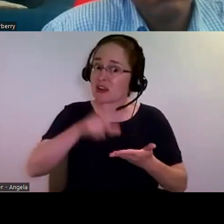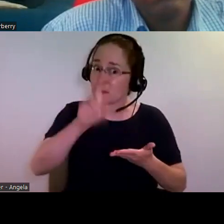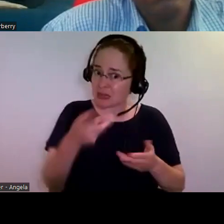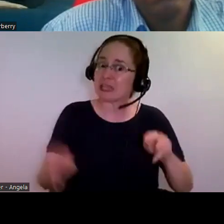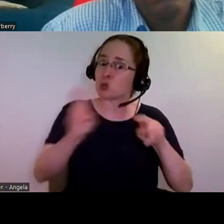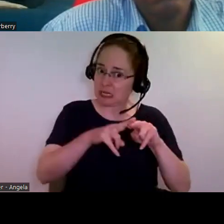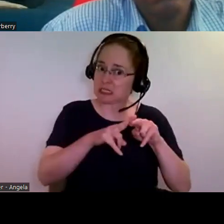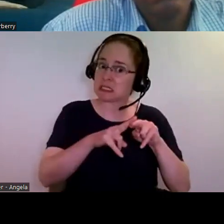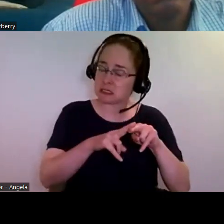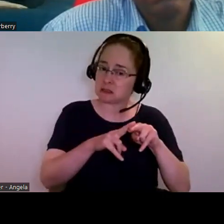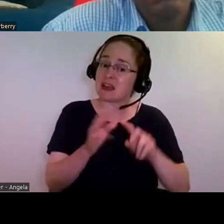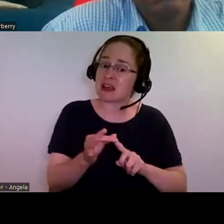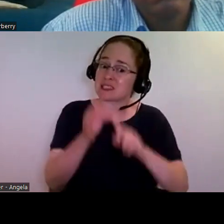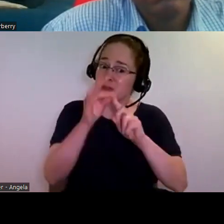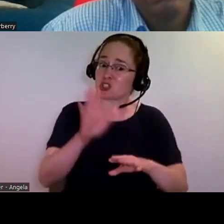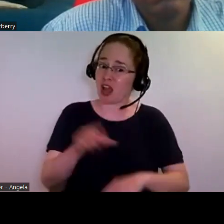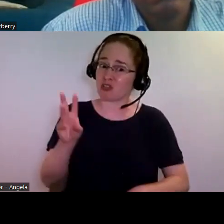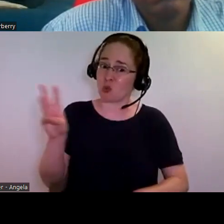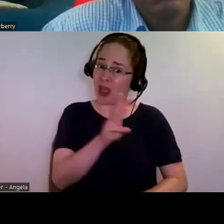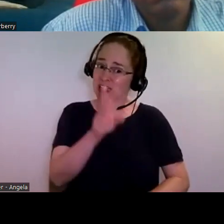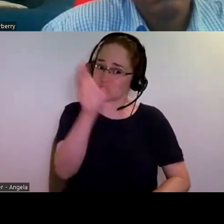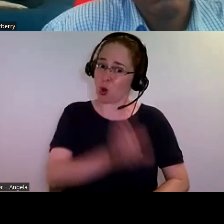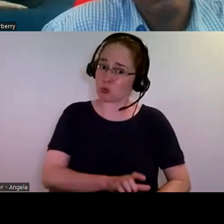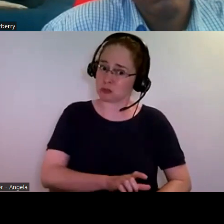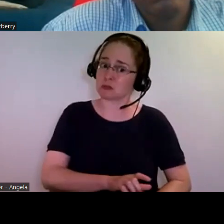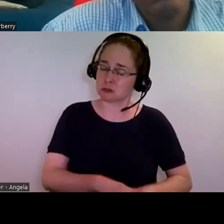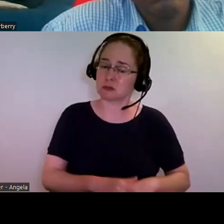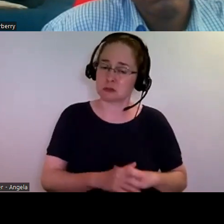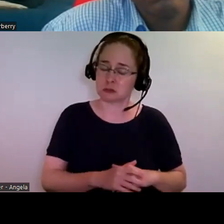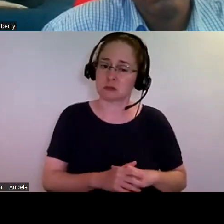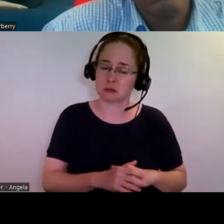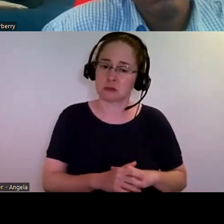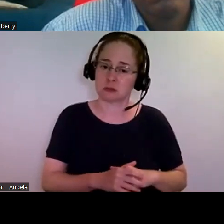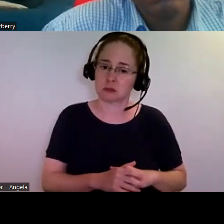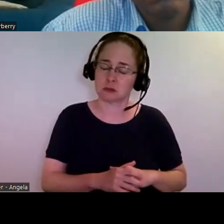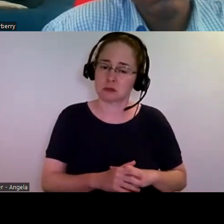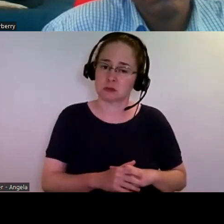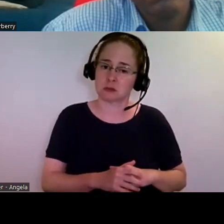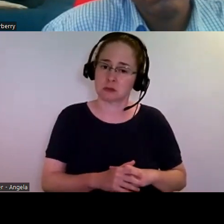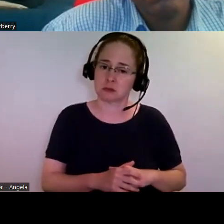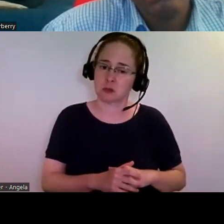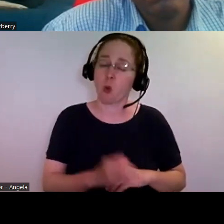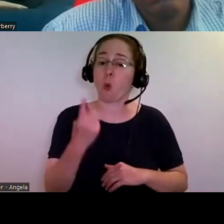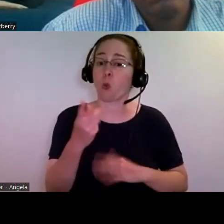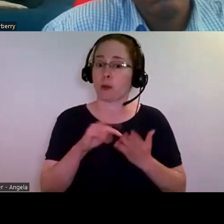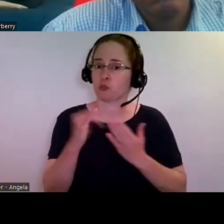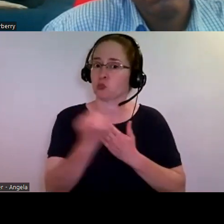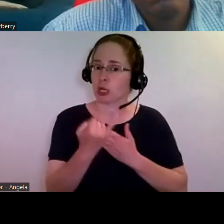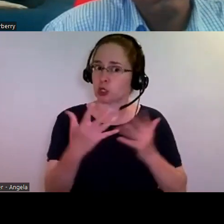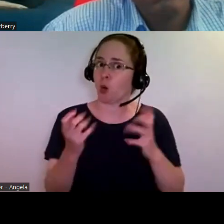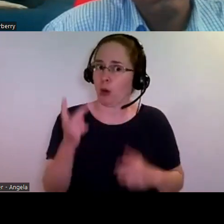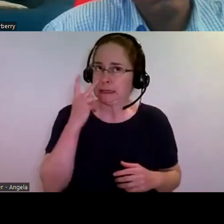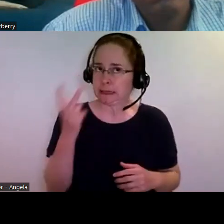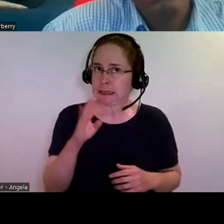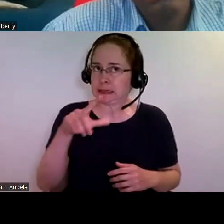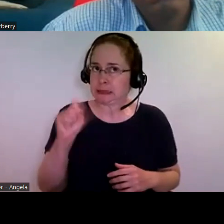especially along the West Coast. And one project that I would really like to see CILs do is